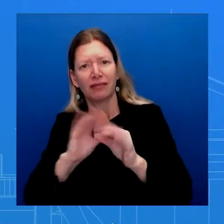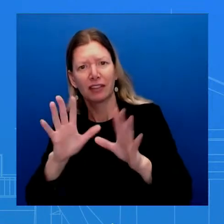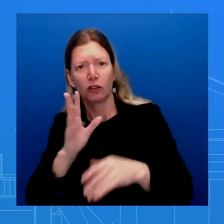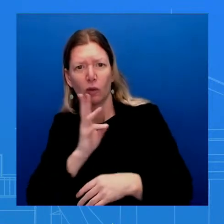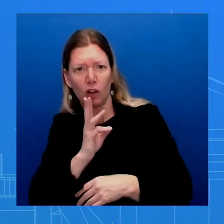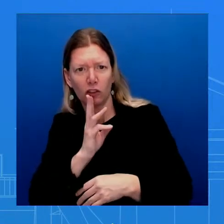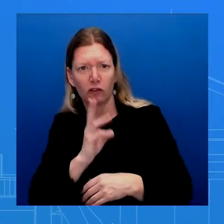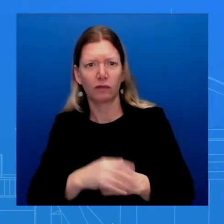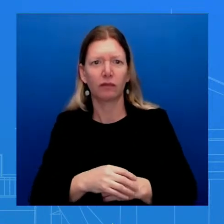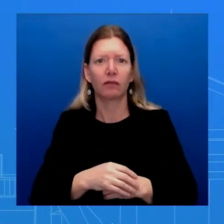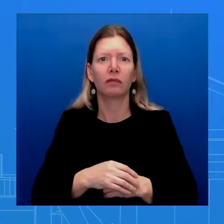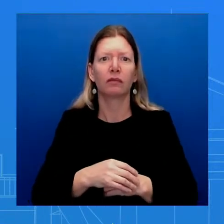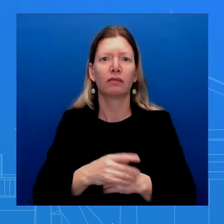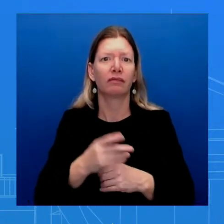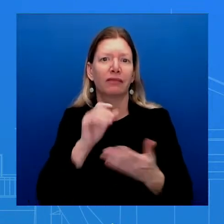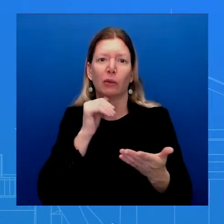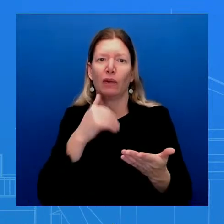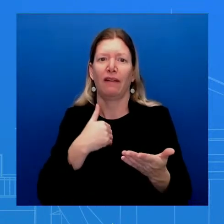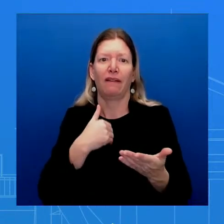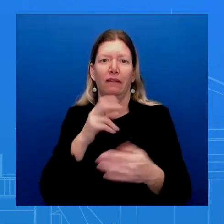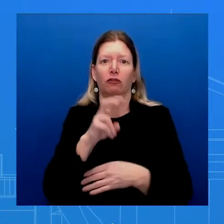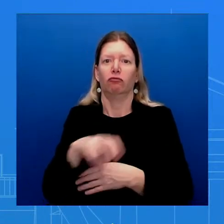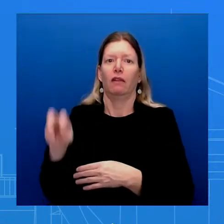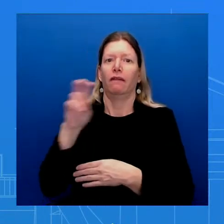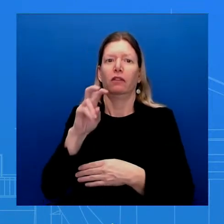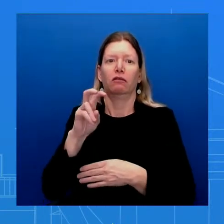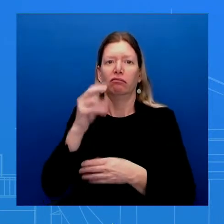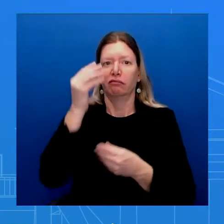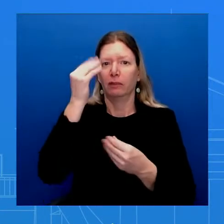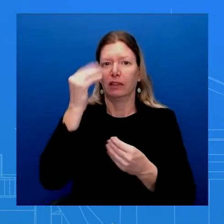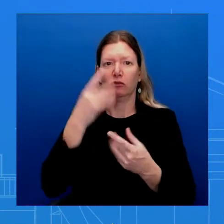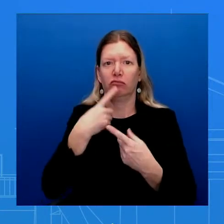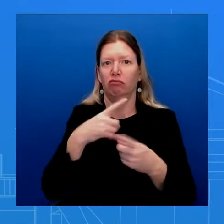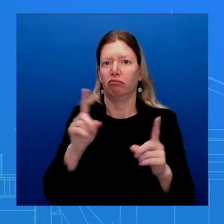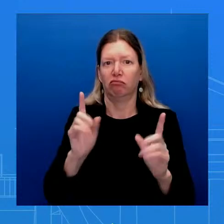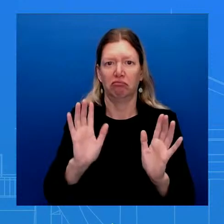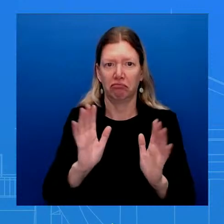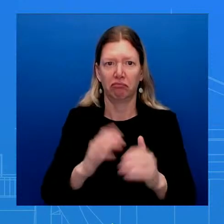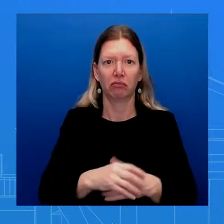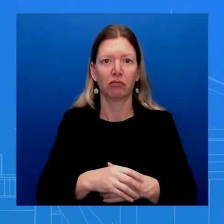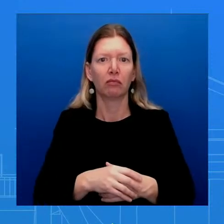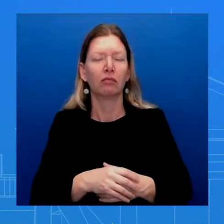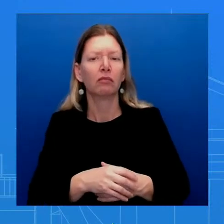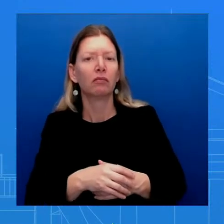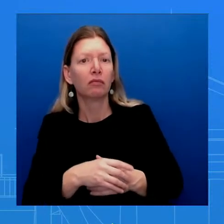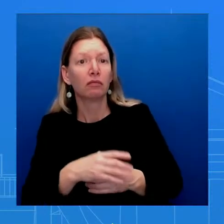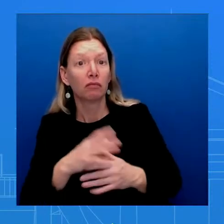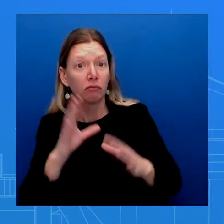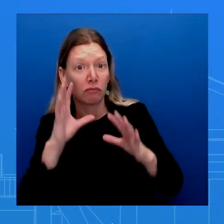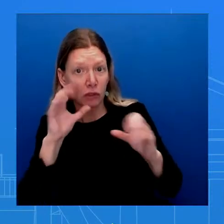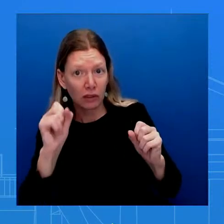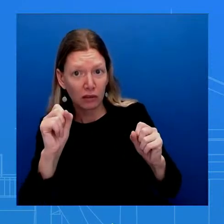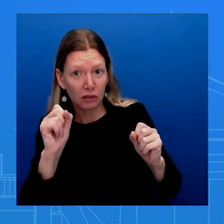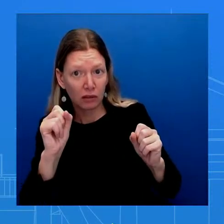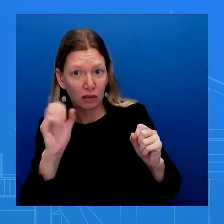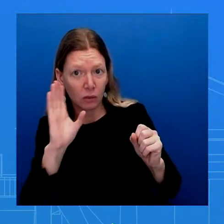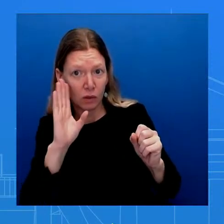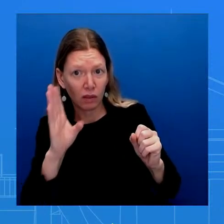The Press: Do you have details of the Carter event tomorrow? Will the President make remarks? Will he see Jimmy Carter? Ms. Jean-Pierre: So, I do have a couple of things to say about that.